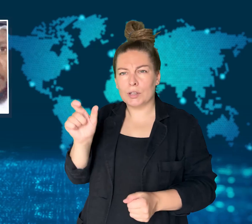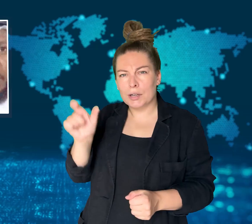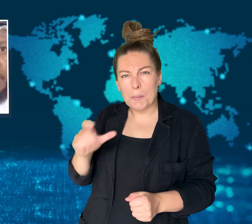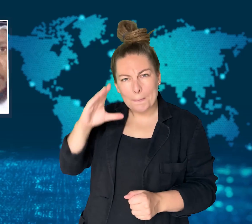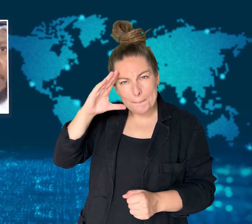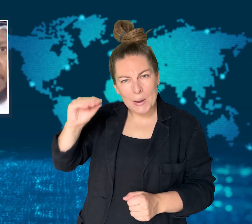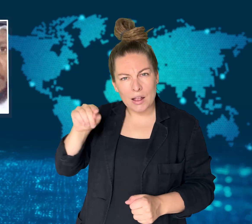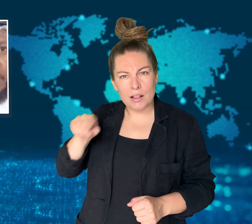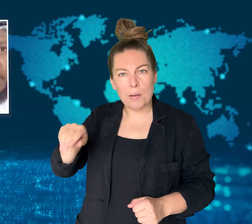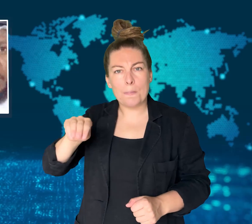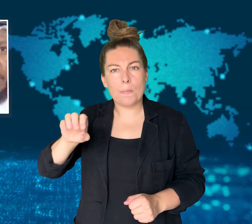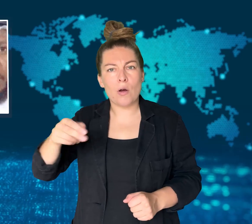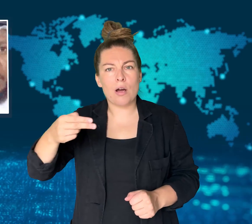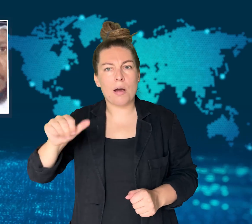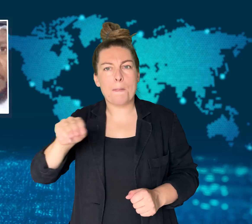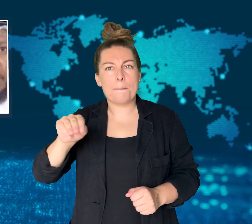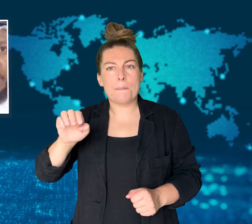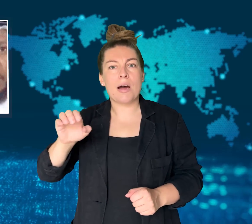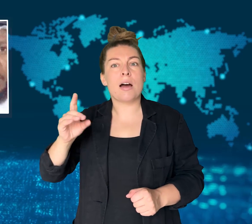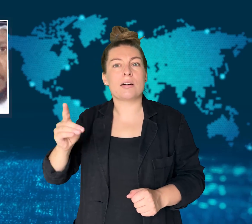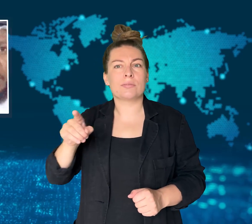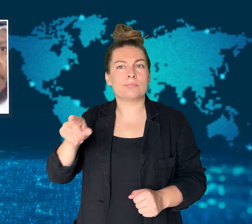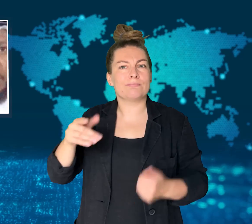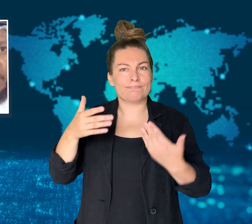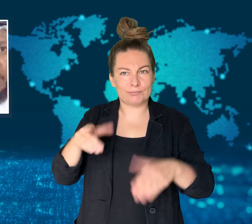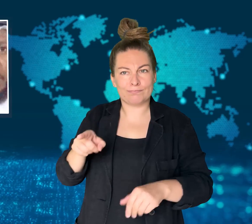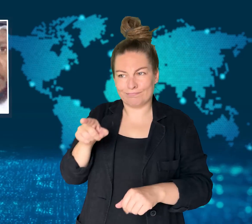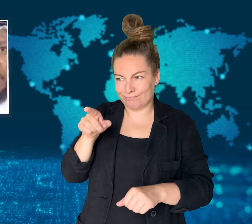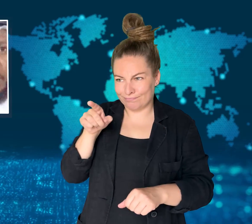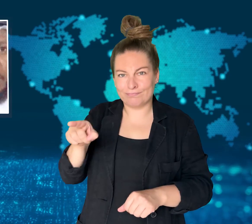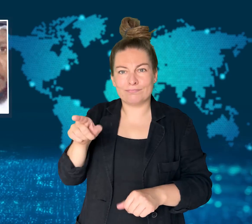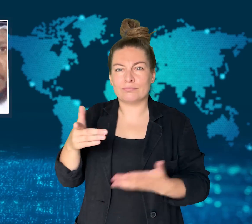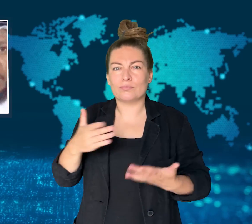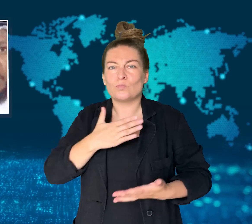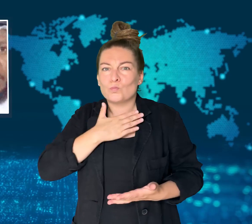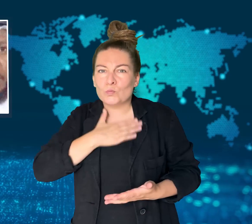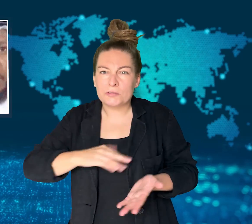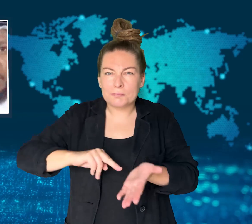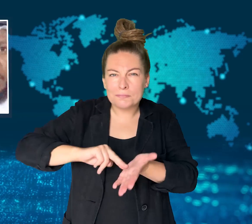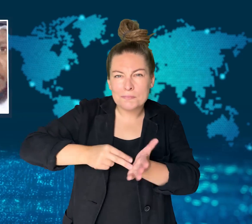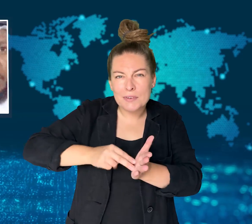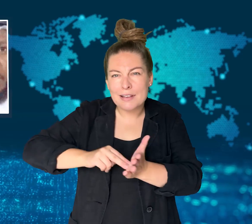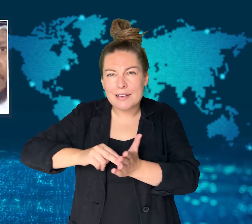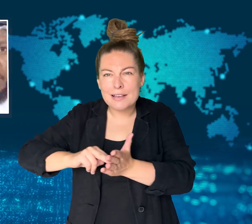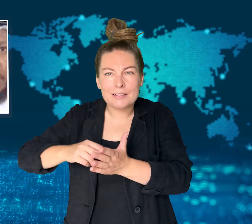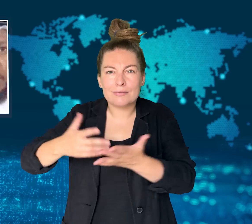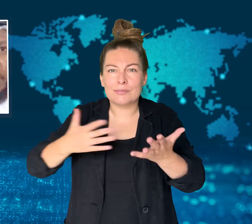their cases as "death penalty cases."